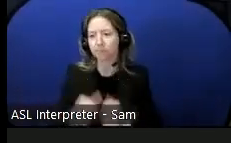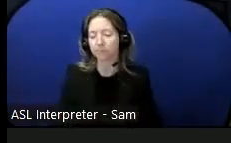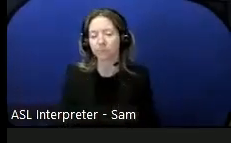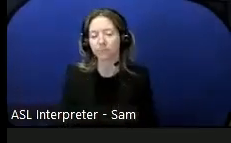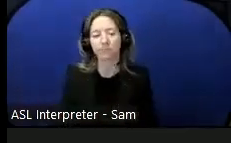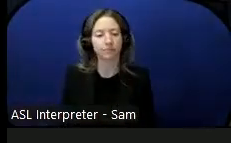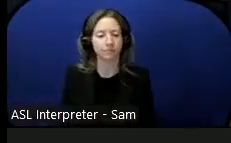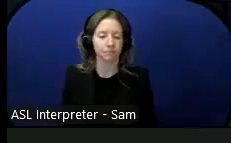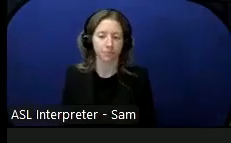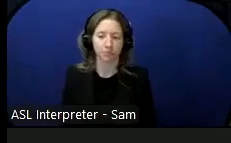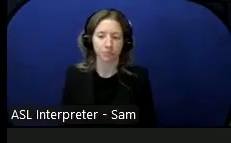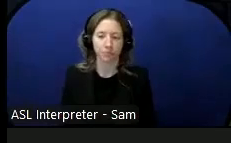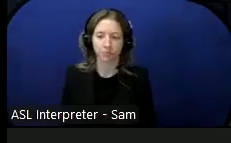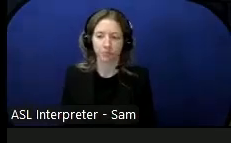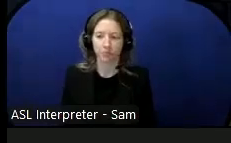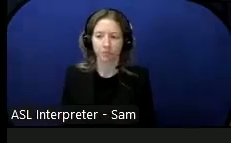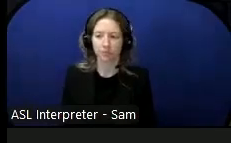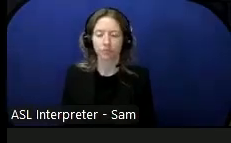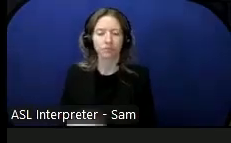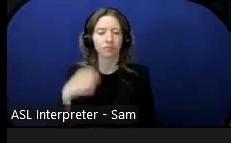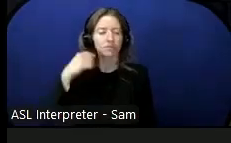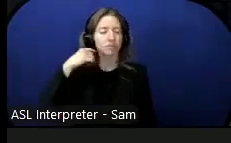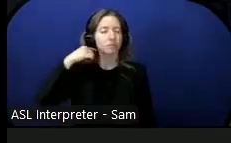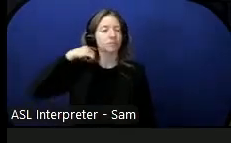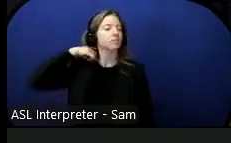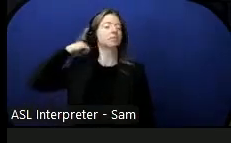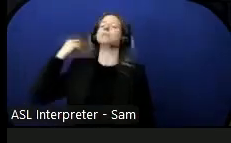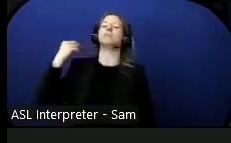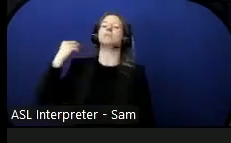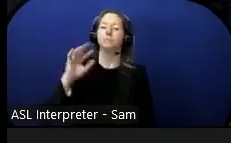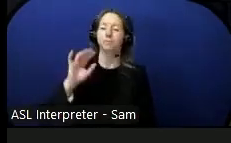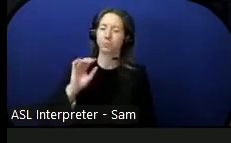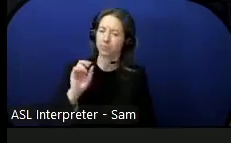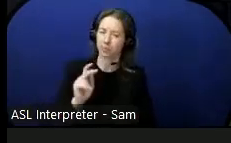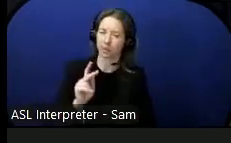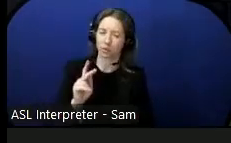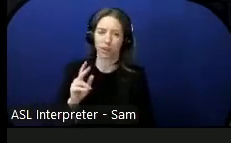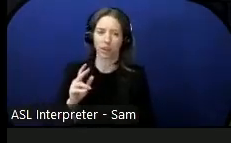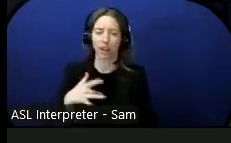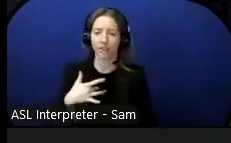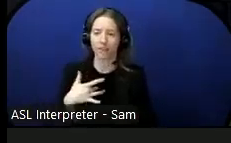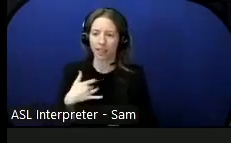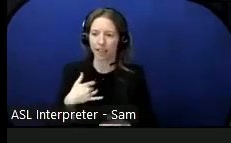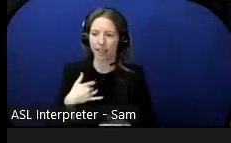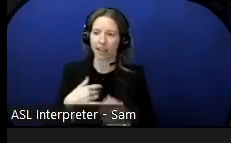I know I can be a little long-winded on these, so I think that's a good place to jump to the next one before I get a little too passionate.